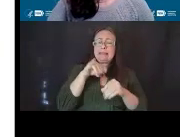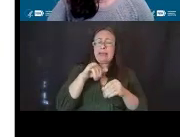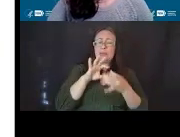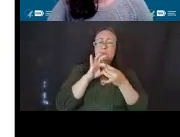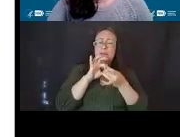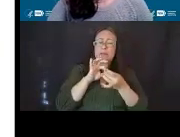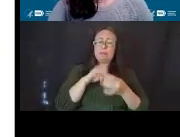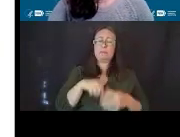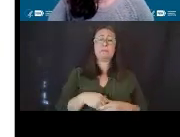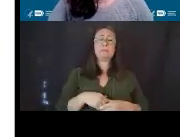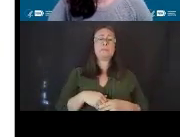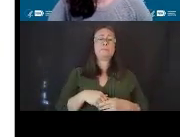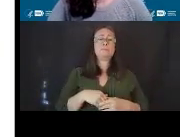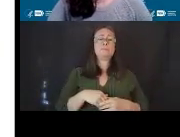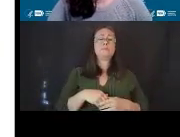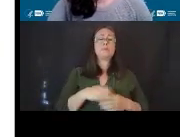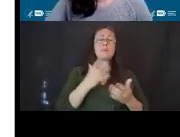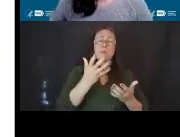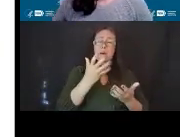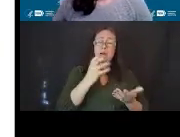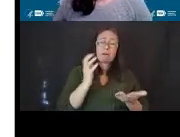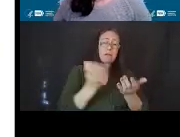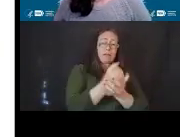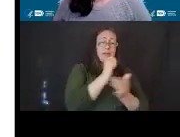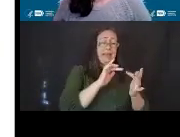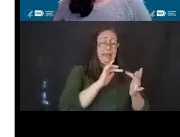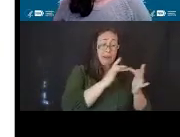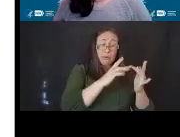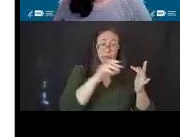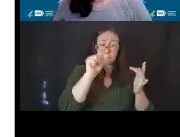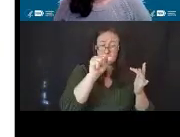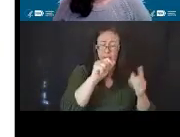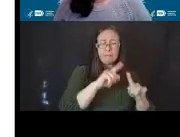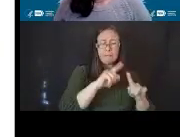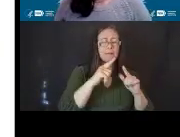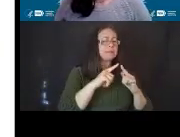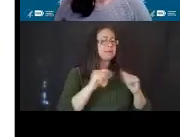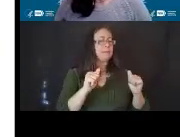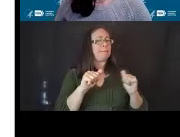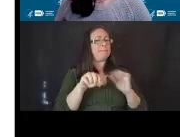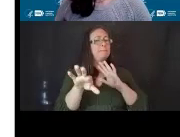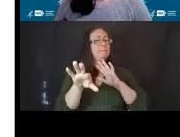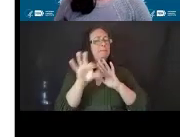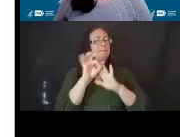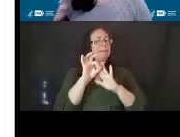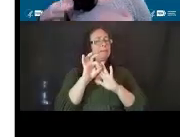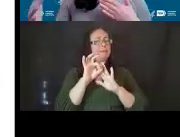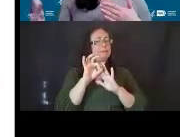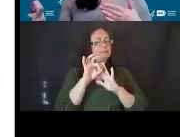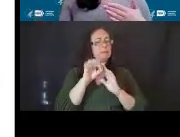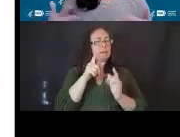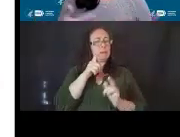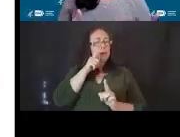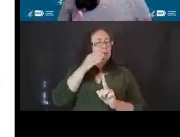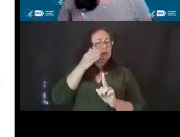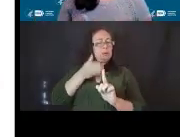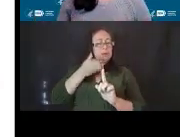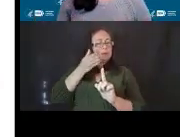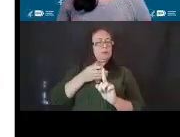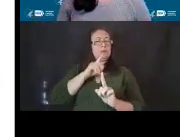have portfolios with similar types of research. So you can utilize that tool to kind of say,